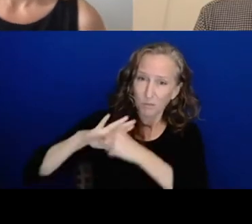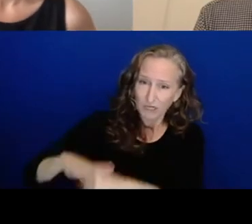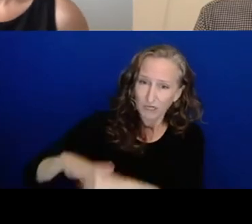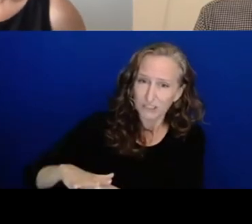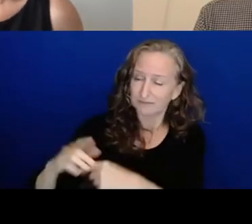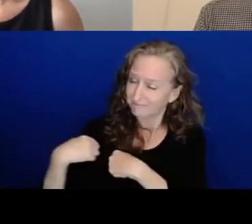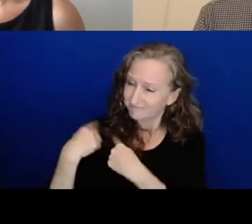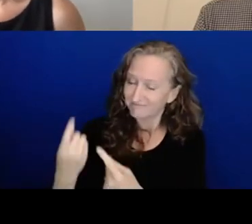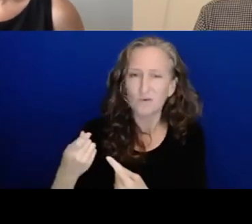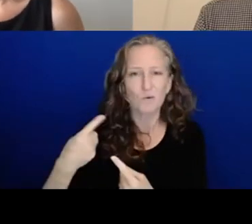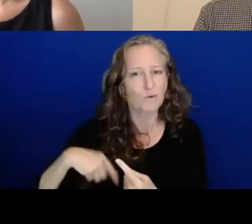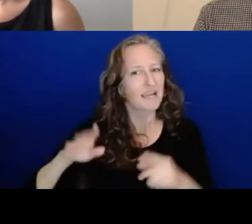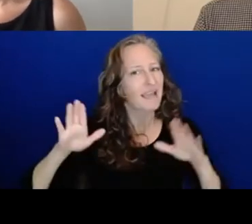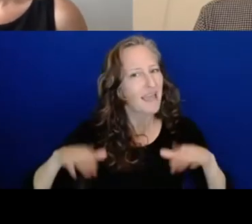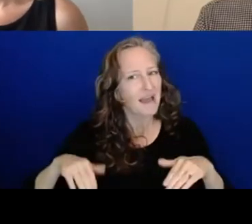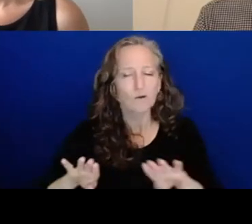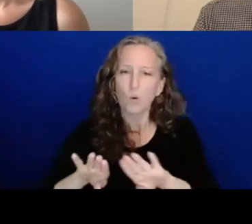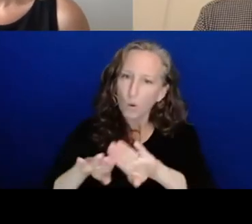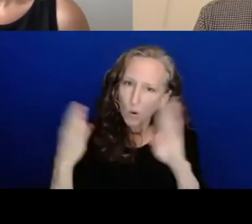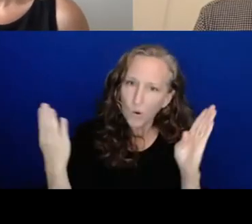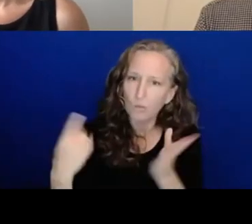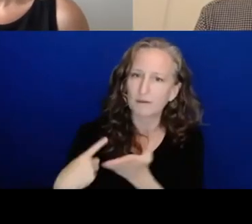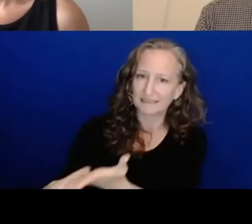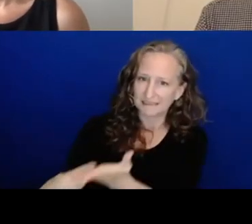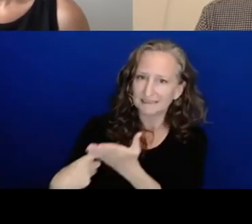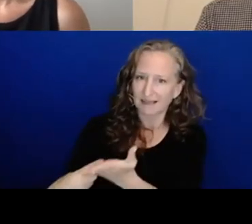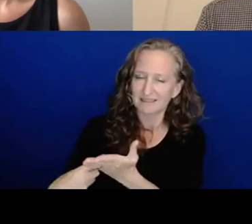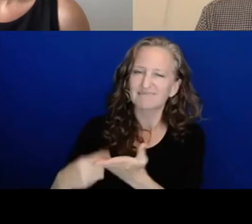the companies that I do so much consulting in.